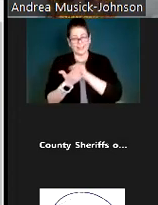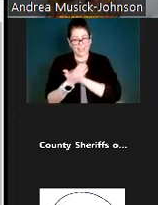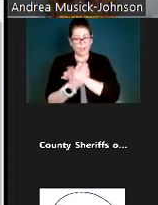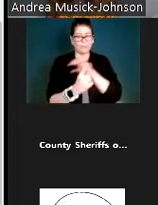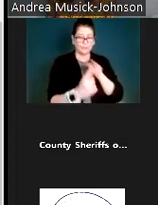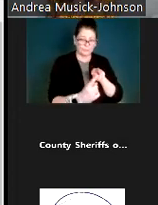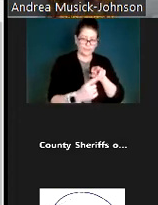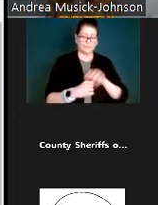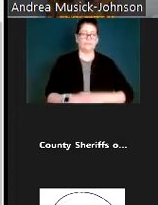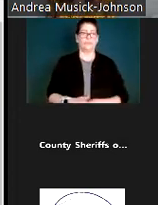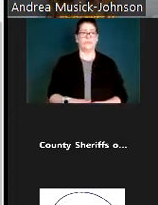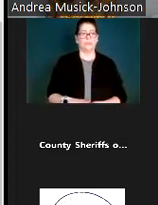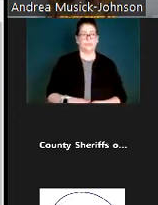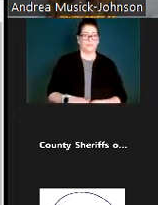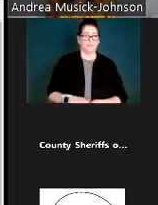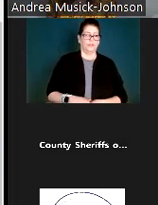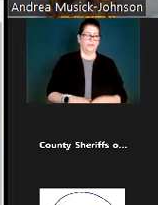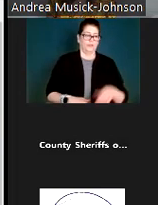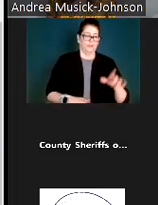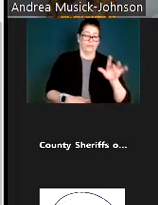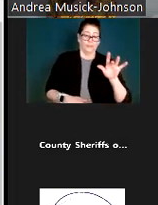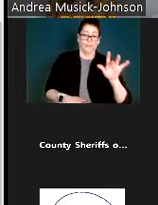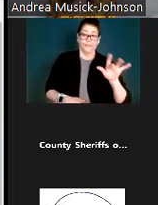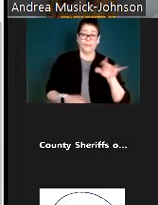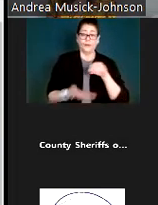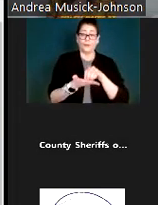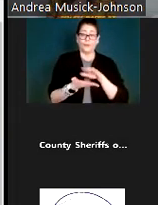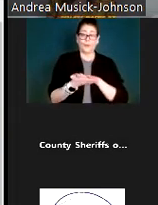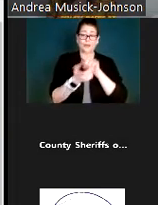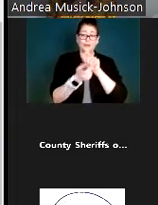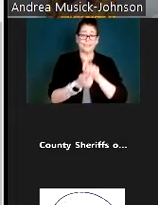I'm gonna go ahead and click "record details" and hopefully it takes me there quickly.